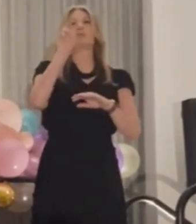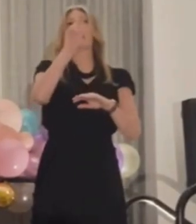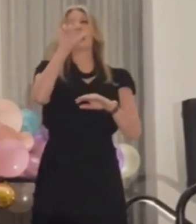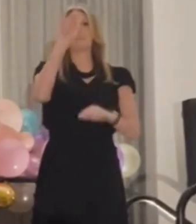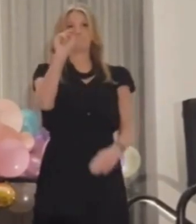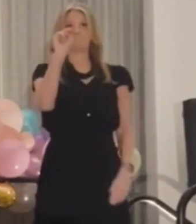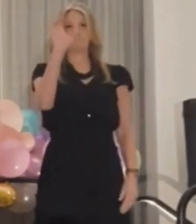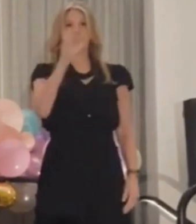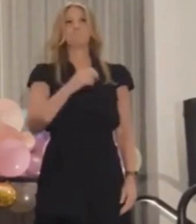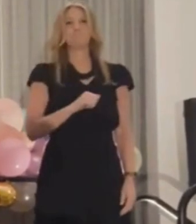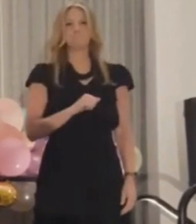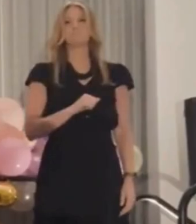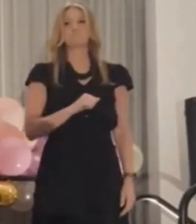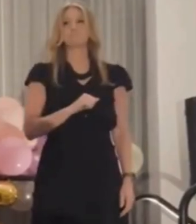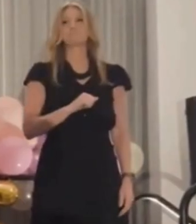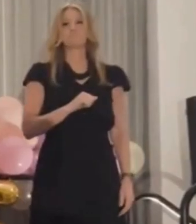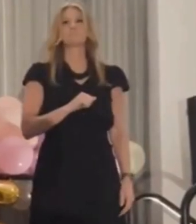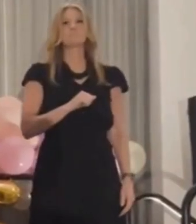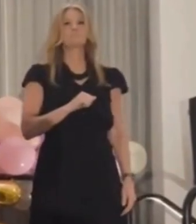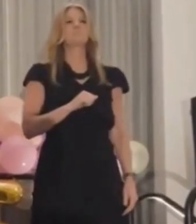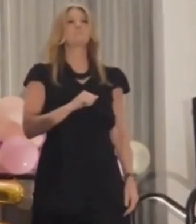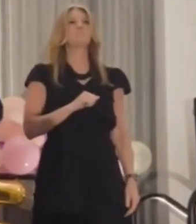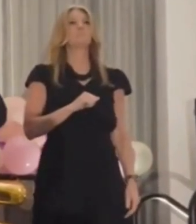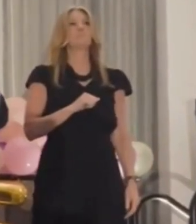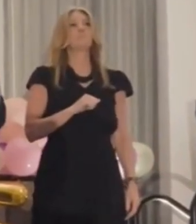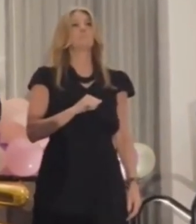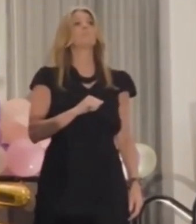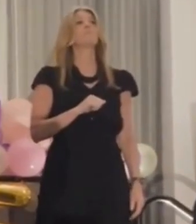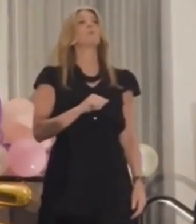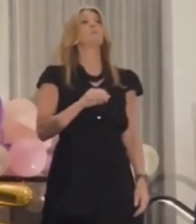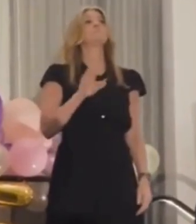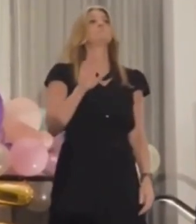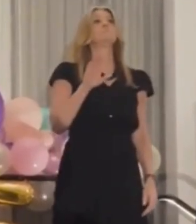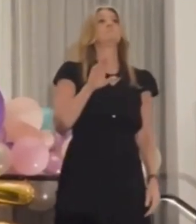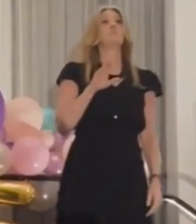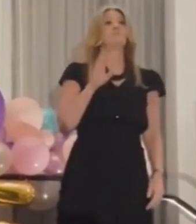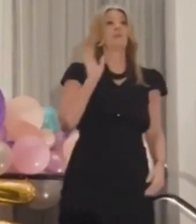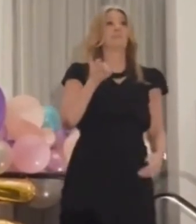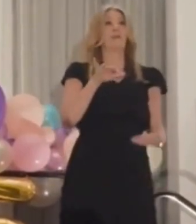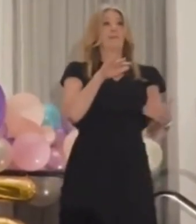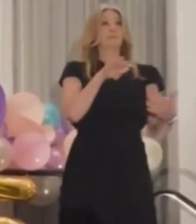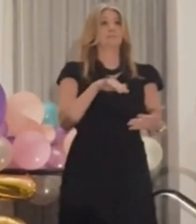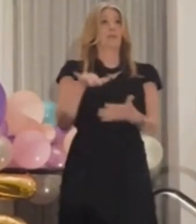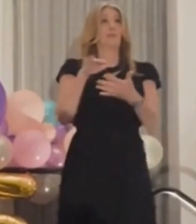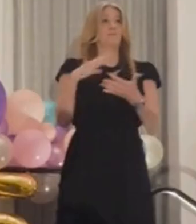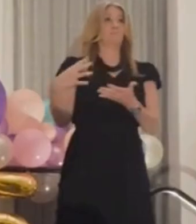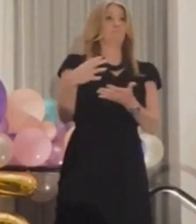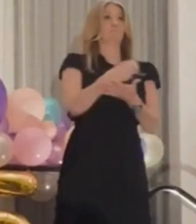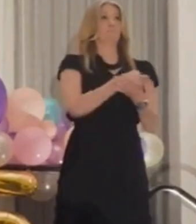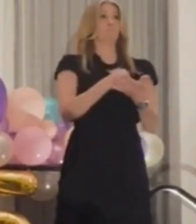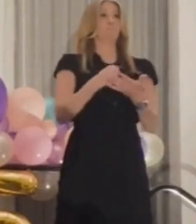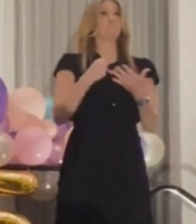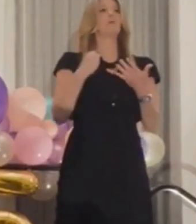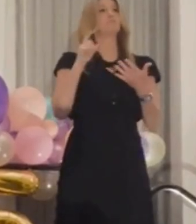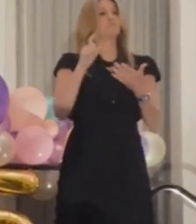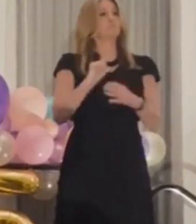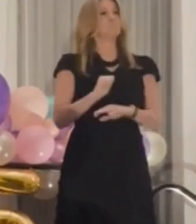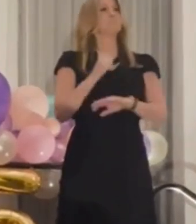Now, the outcome of the study again was that Relay North Carolina should be established.